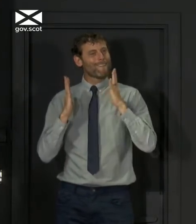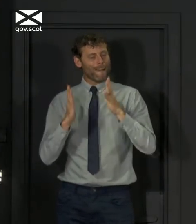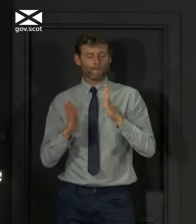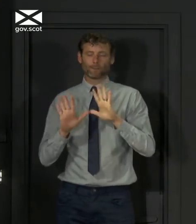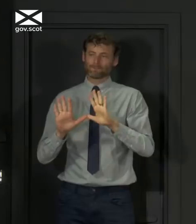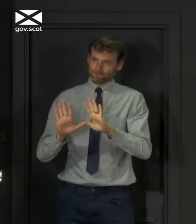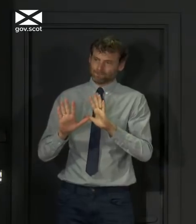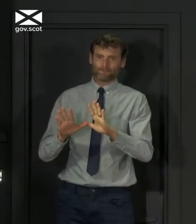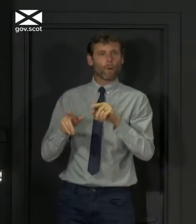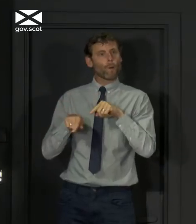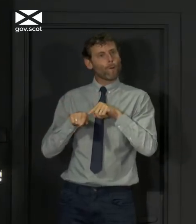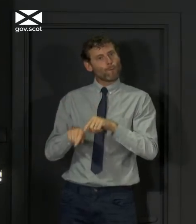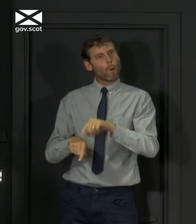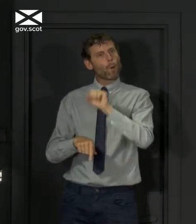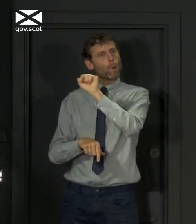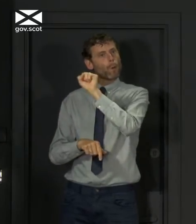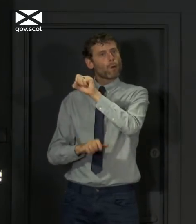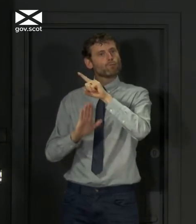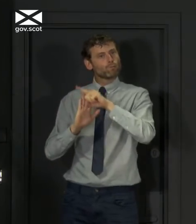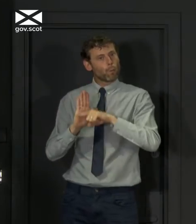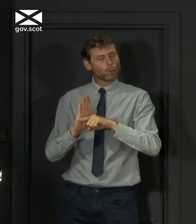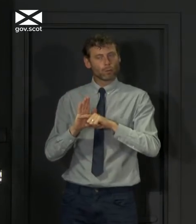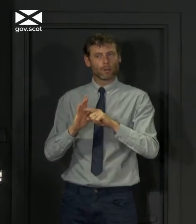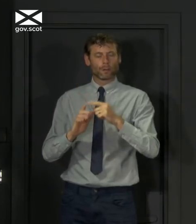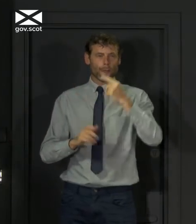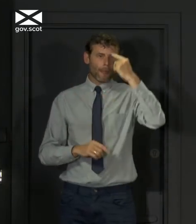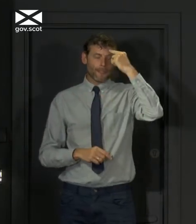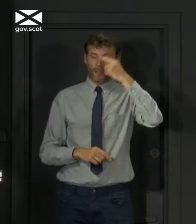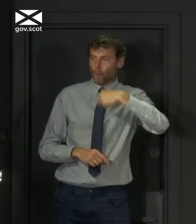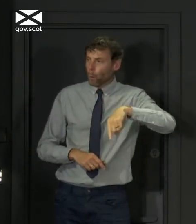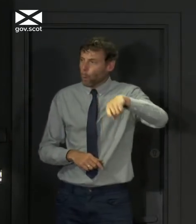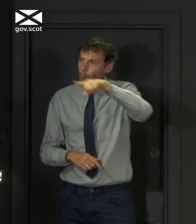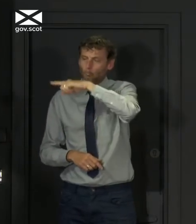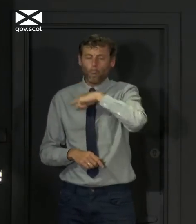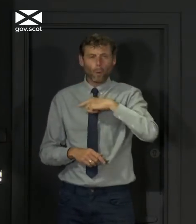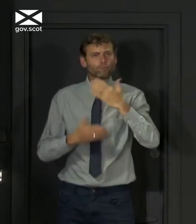listen to them, and to treat staff - and indeed our fellow customers - with respect. These